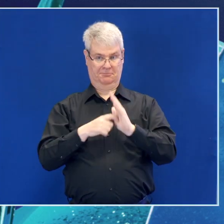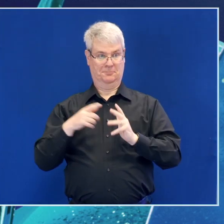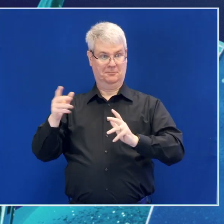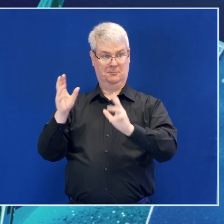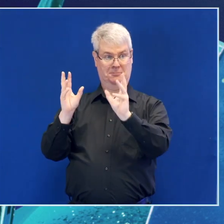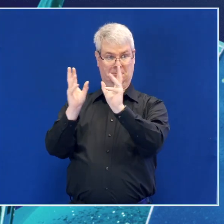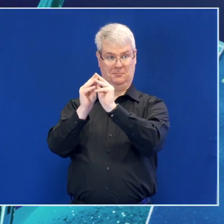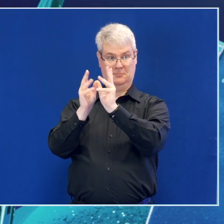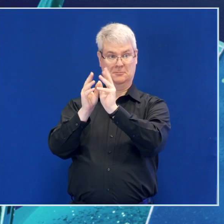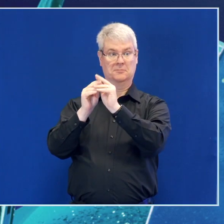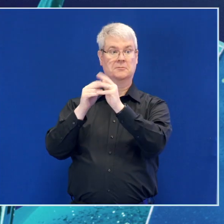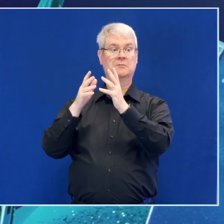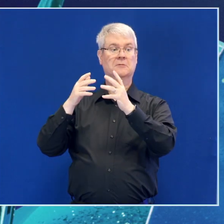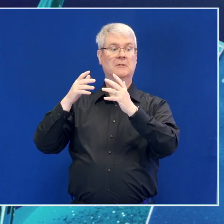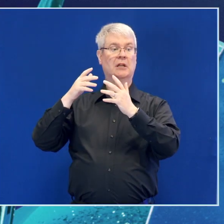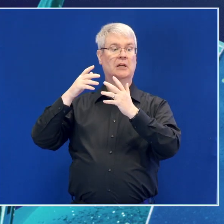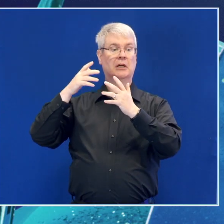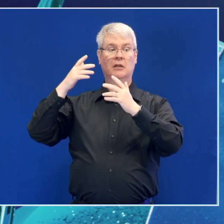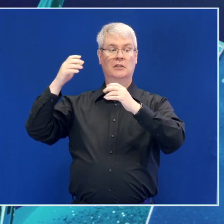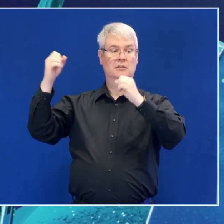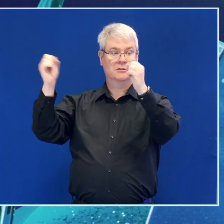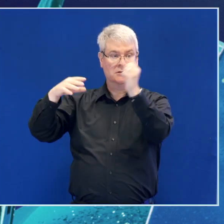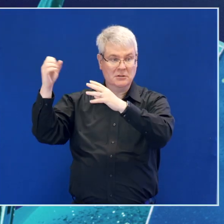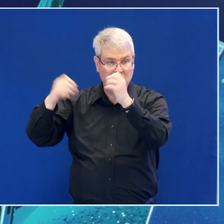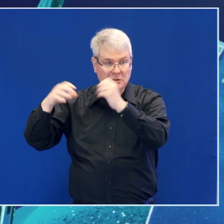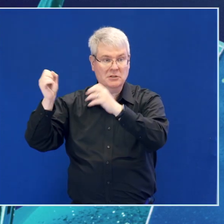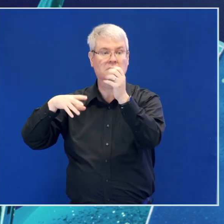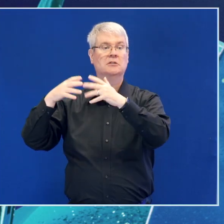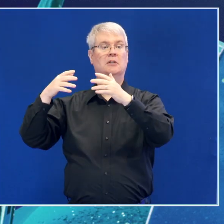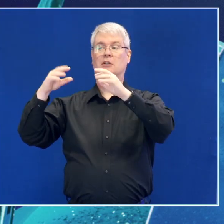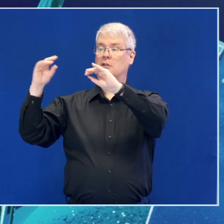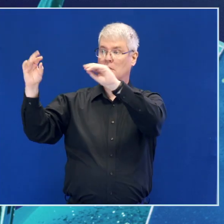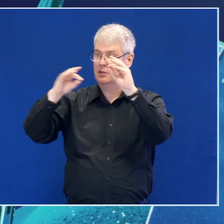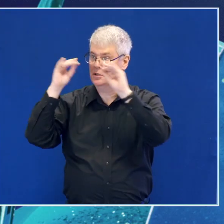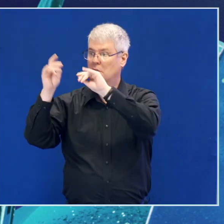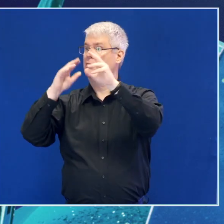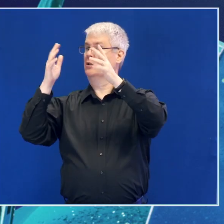So if you have Copilot or Teams Premium, you get meeting notes afterwards that include very,